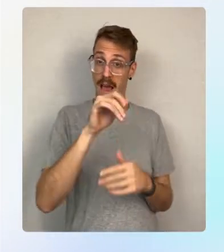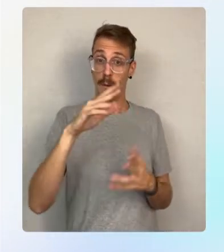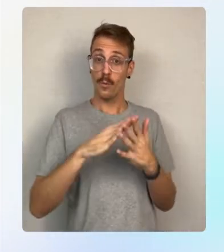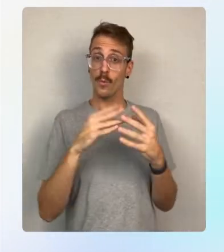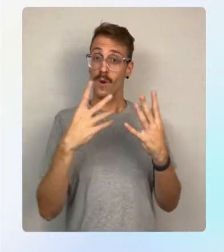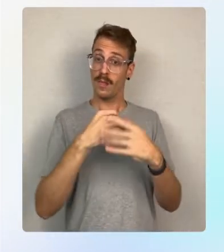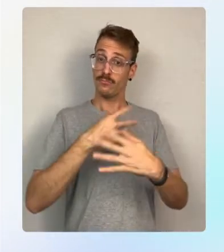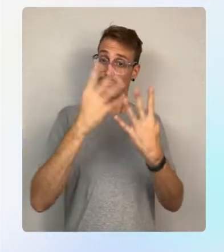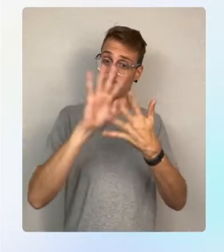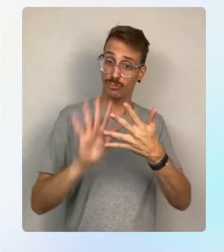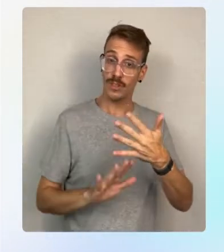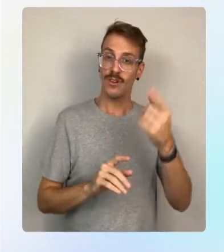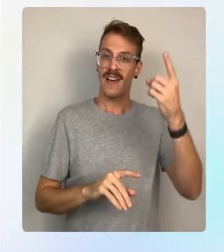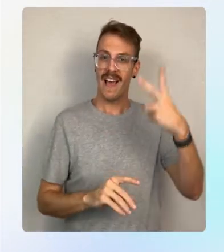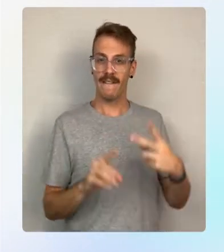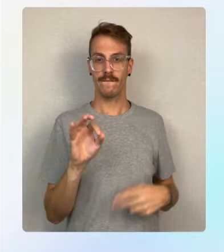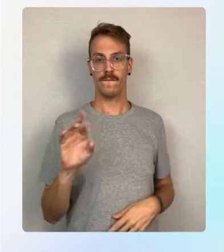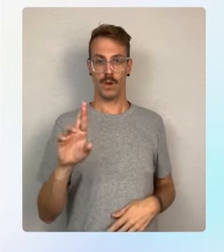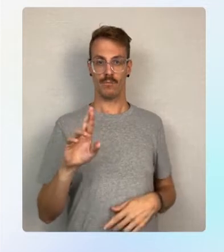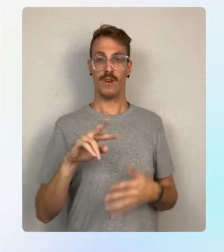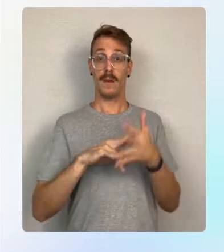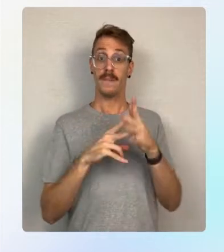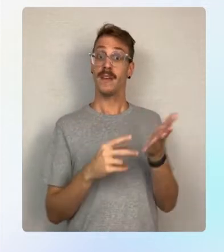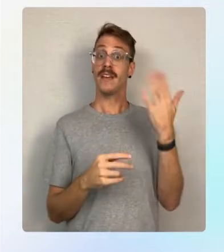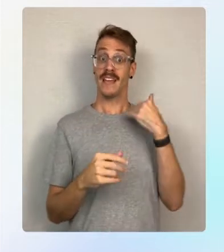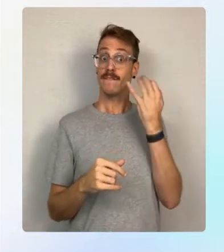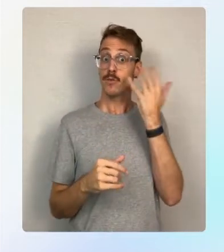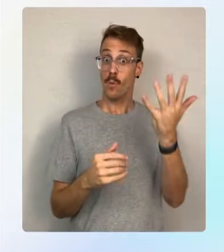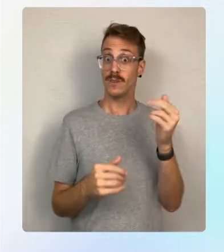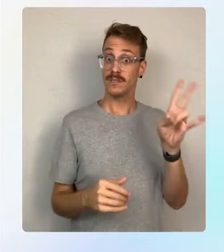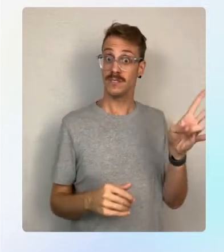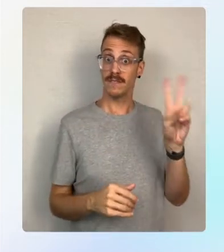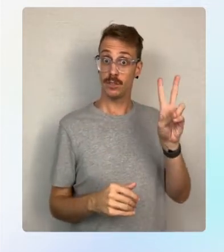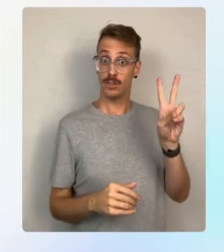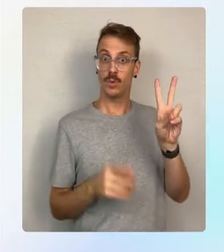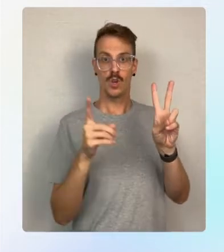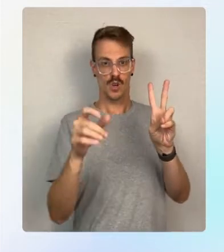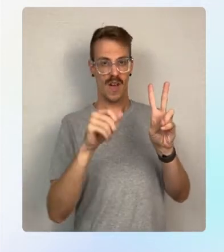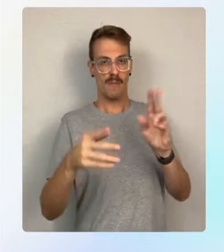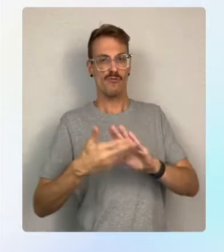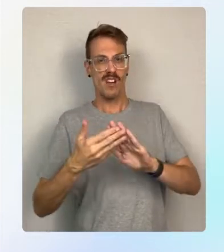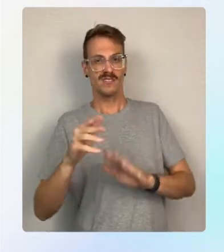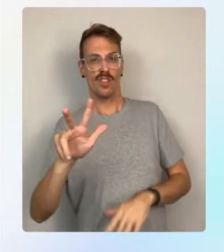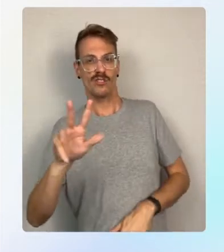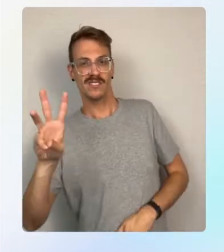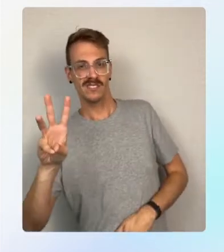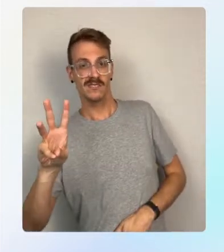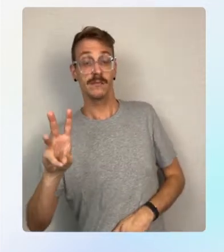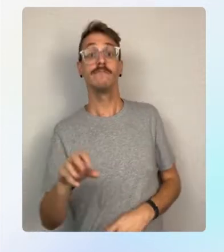so if you're aiming for 72 FPS, you'll render at 36. In addition to the eye buffer, you'll also need